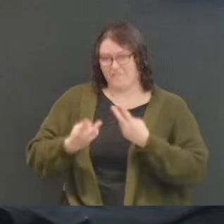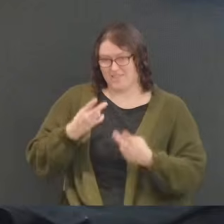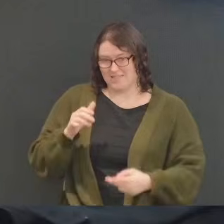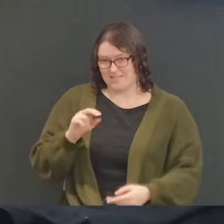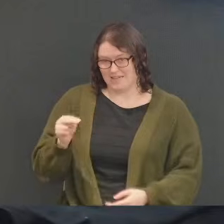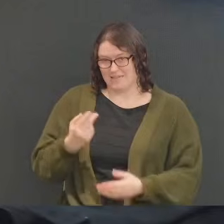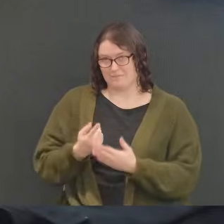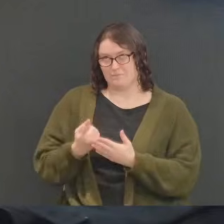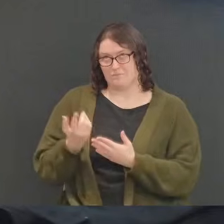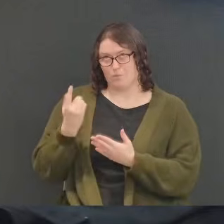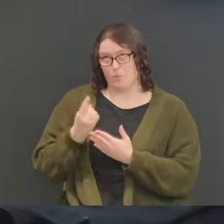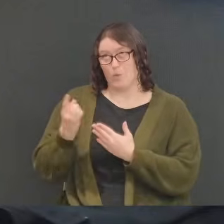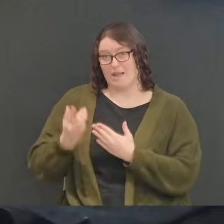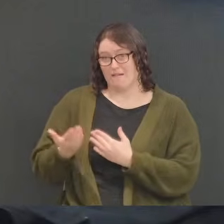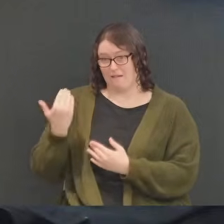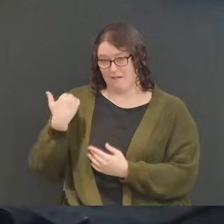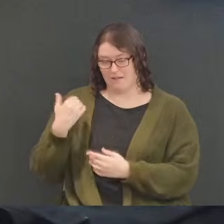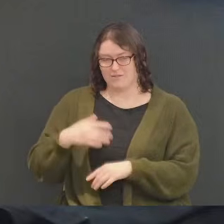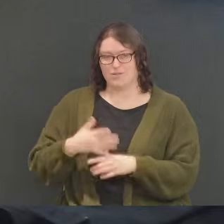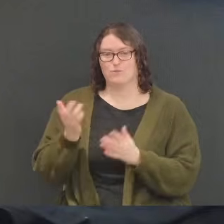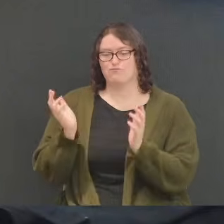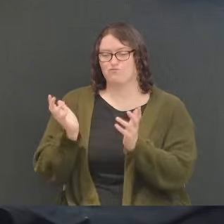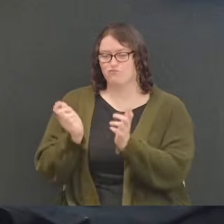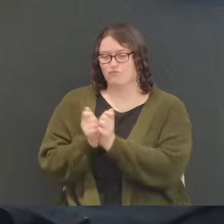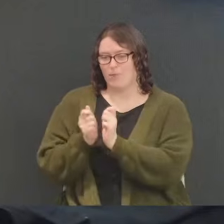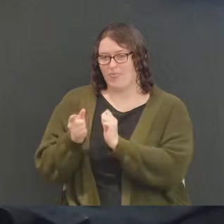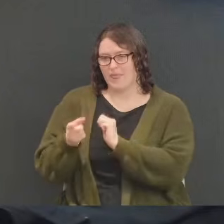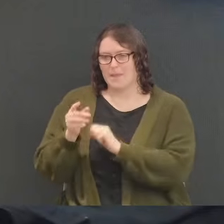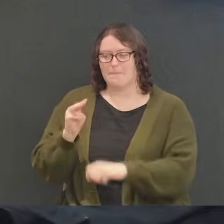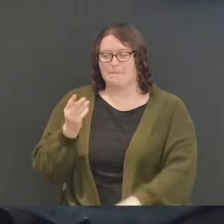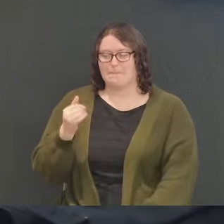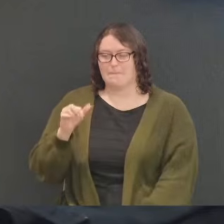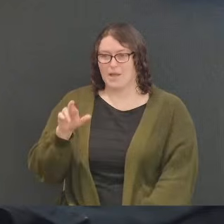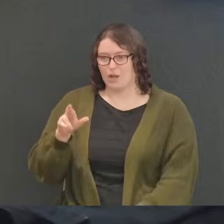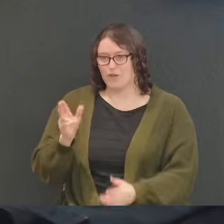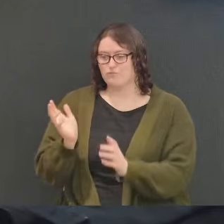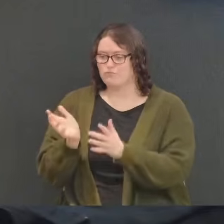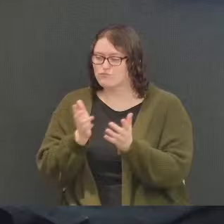I had the opportunity to speak to them with the Mayor and welcome them to Hamilton County. They